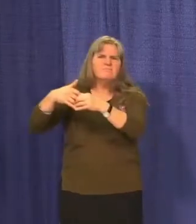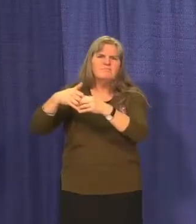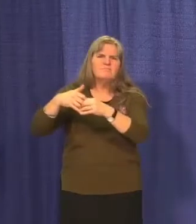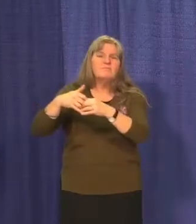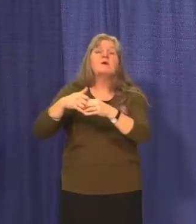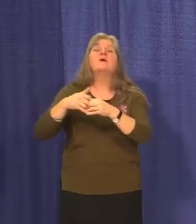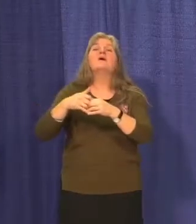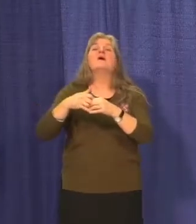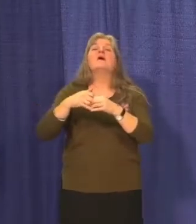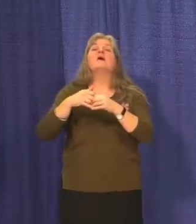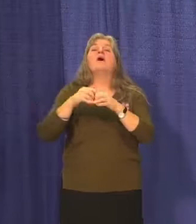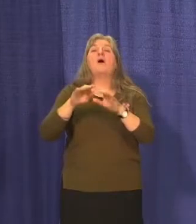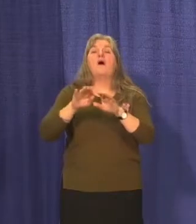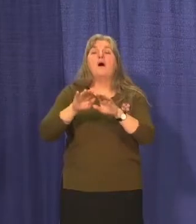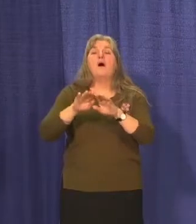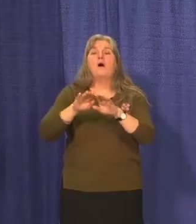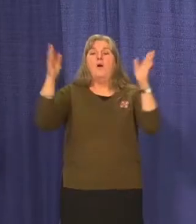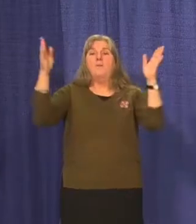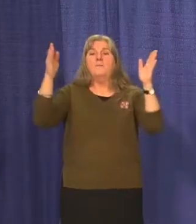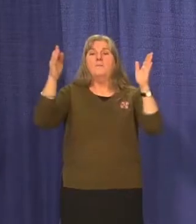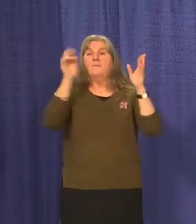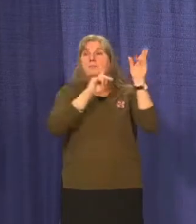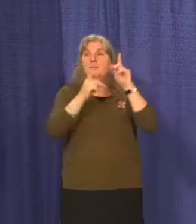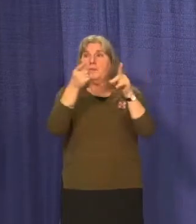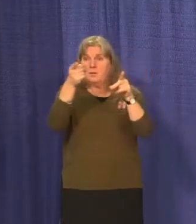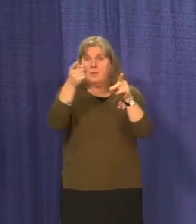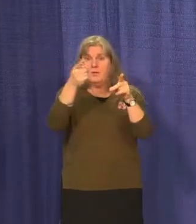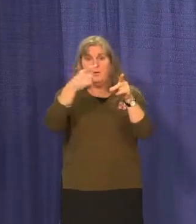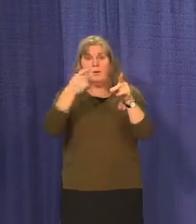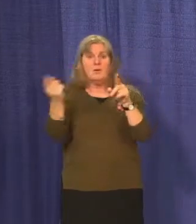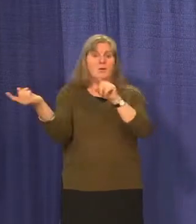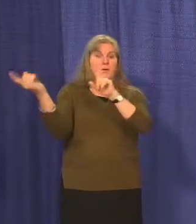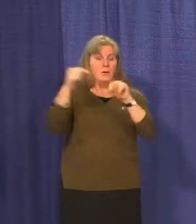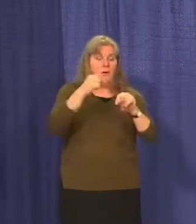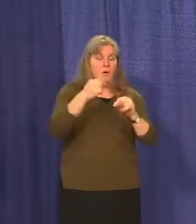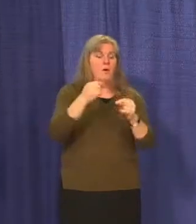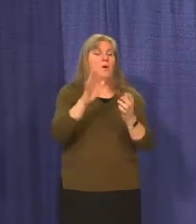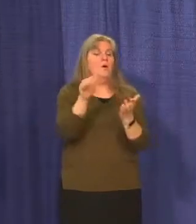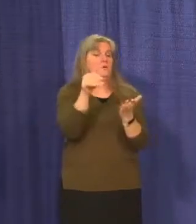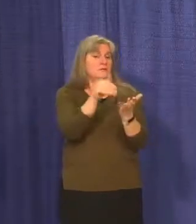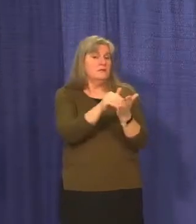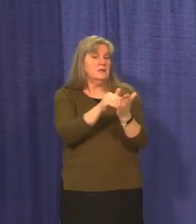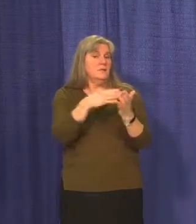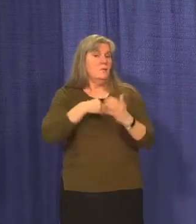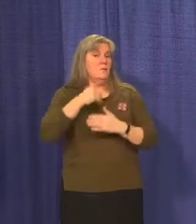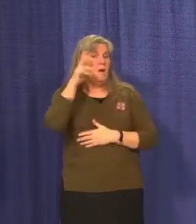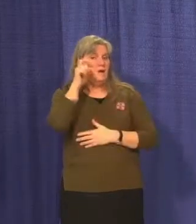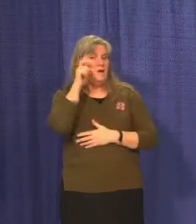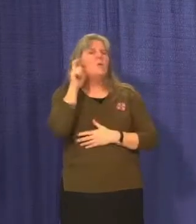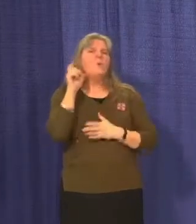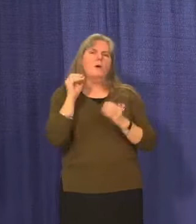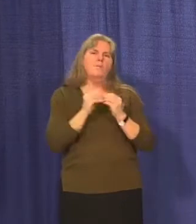In once we do open to the general public, we will see doses in Whitehorse administered at a higher rate than what we